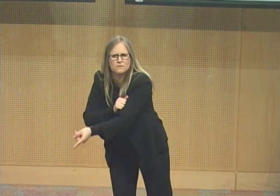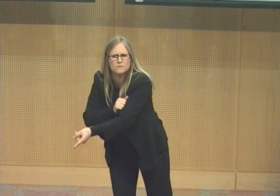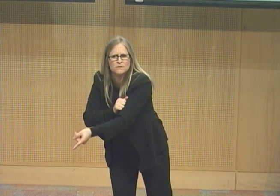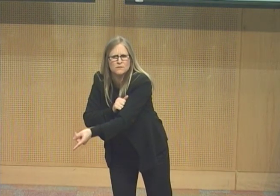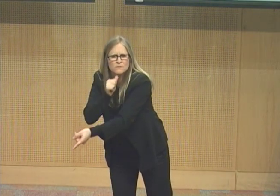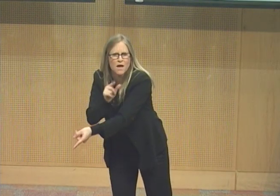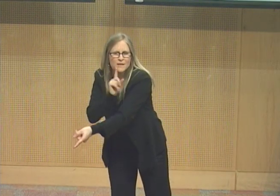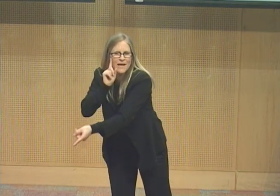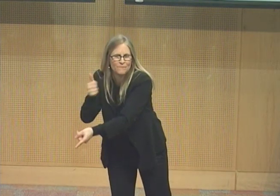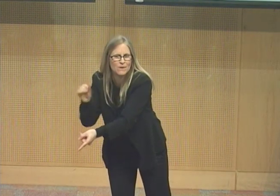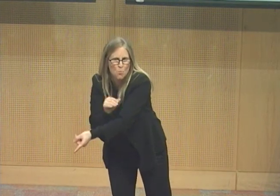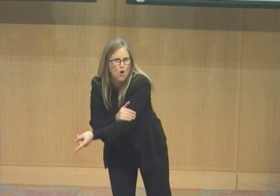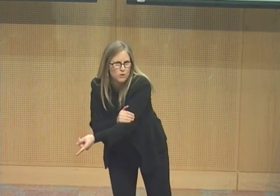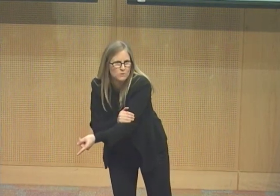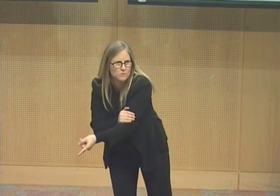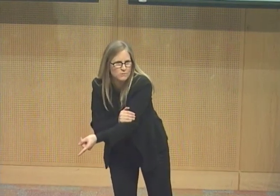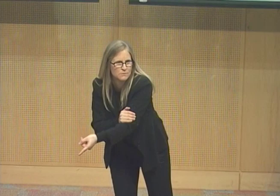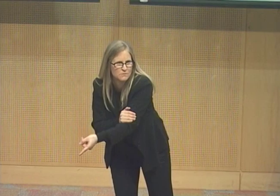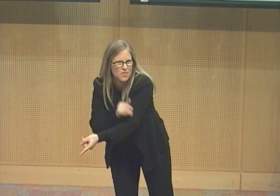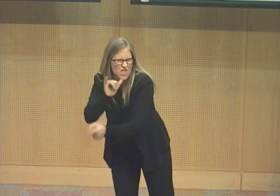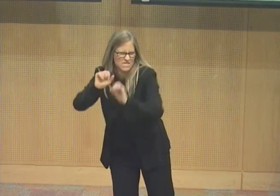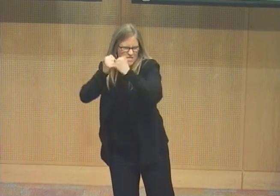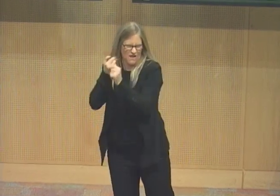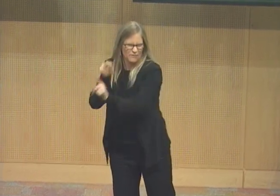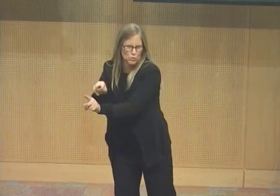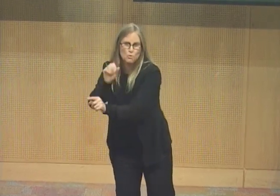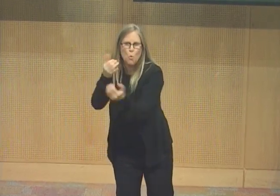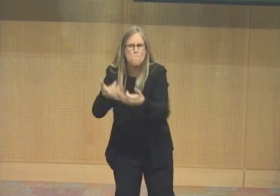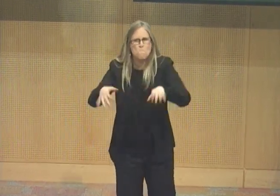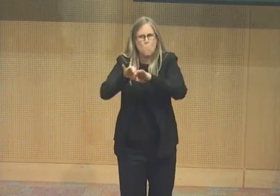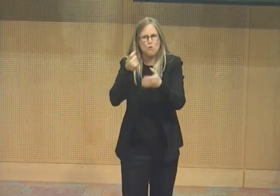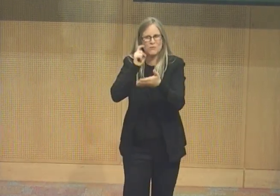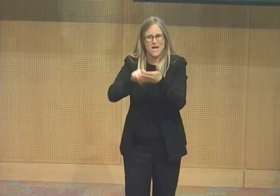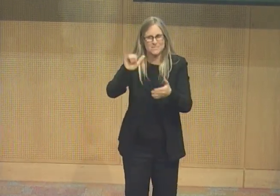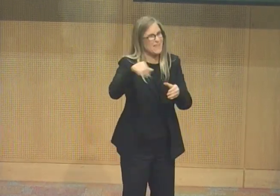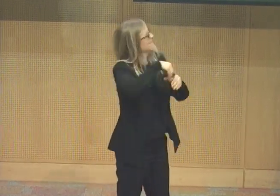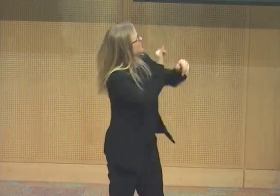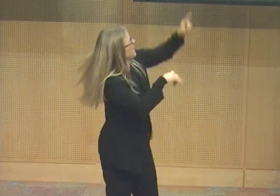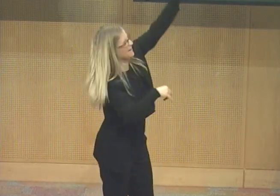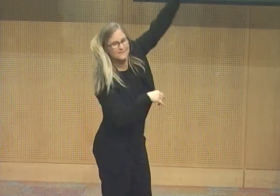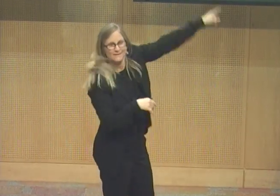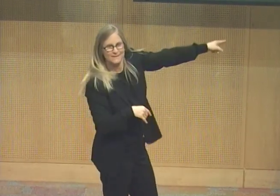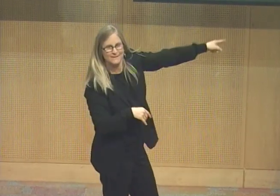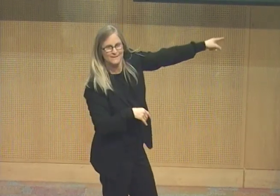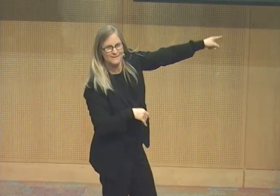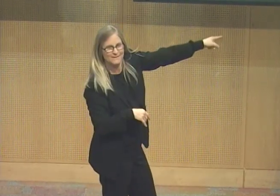it's that they won't be Deaf anymore. It's believed that they'll be hearing. That's the societal view